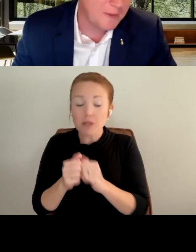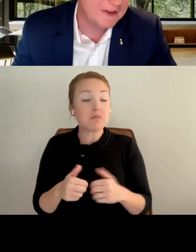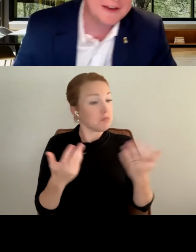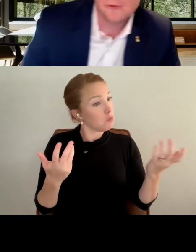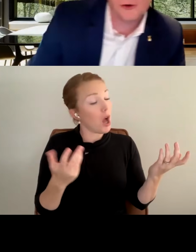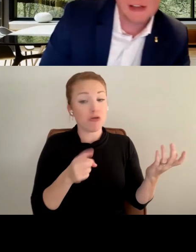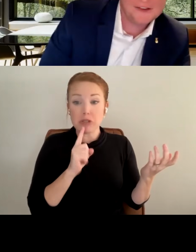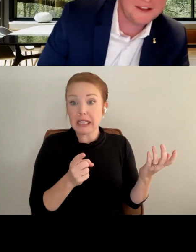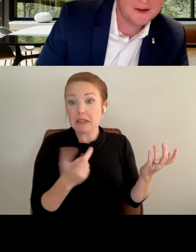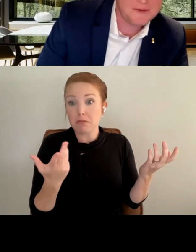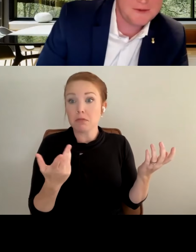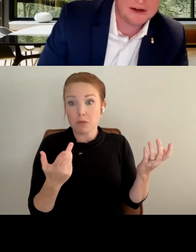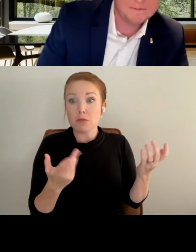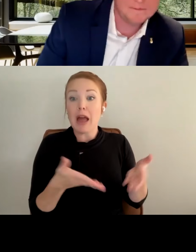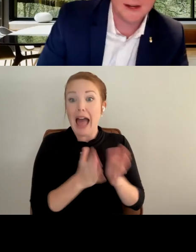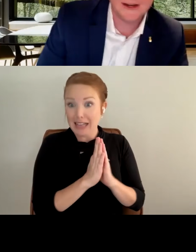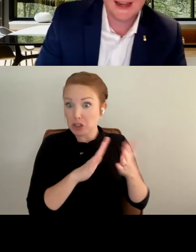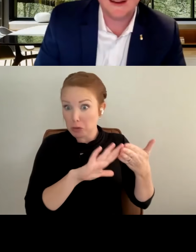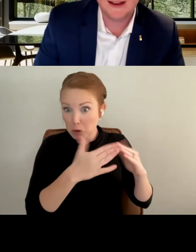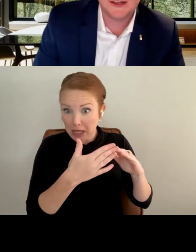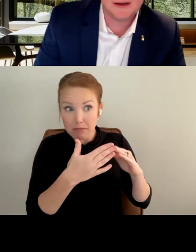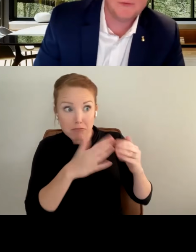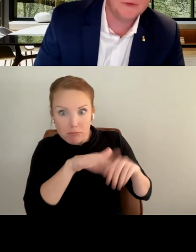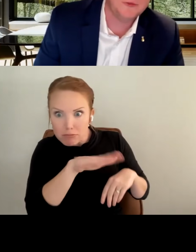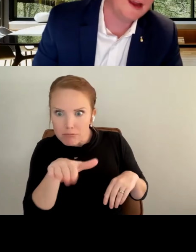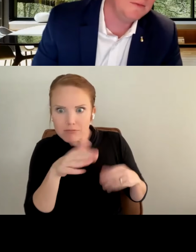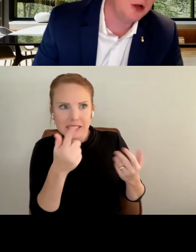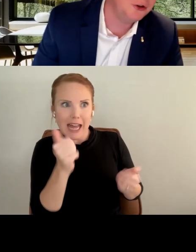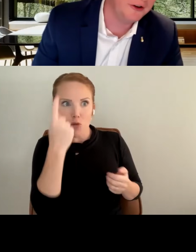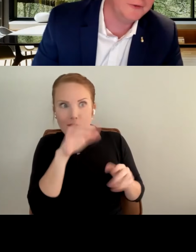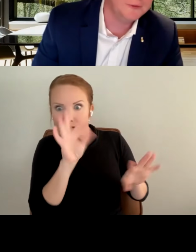go back to first asking the community, right? Hey, has anybody found some great alternatives?